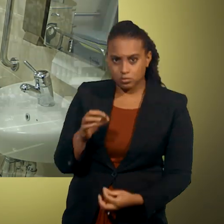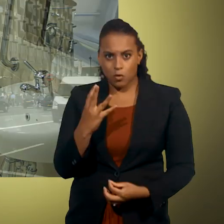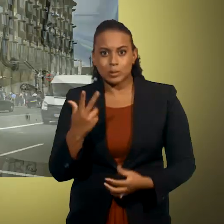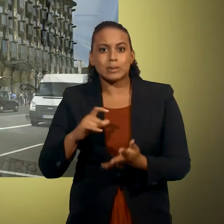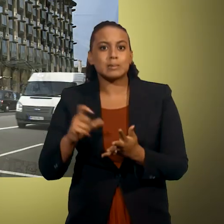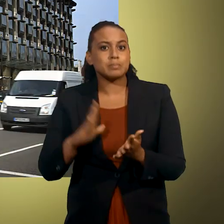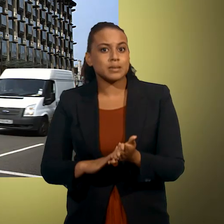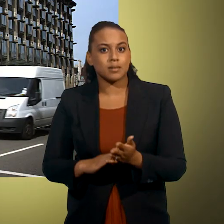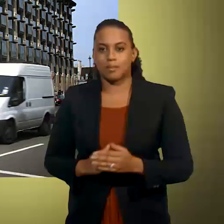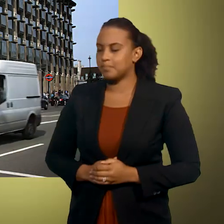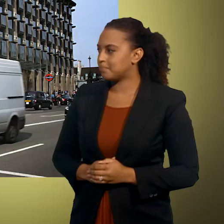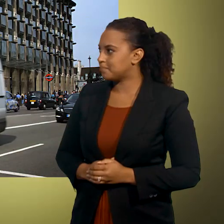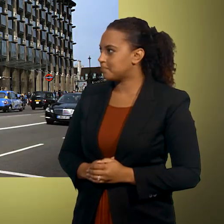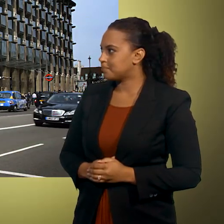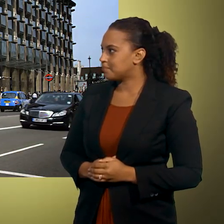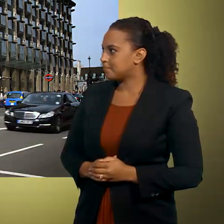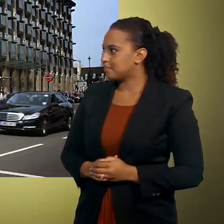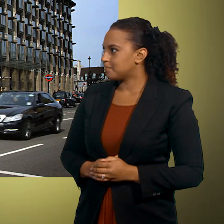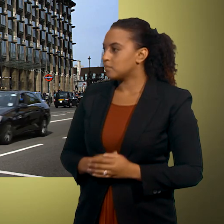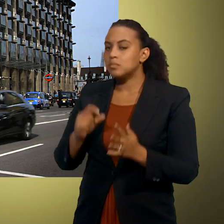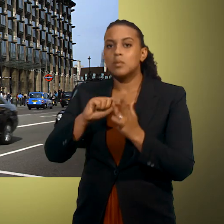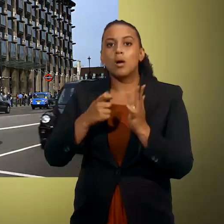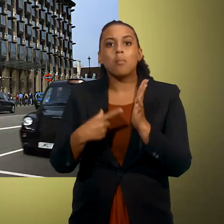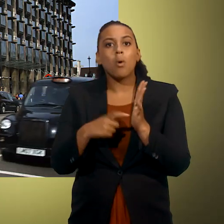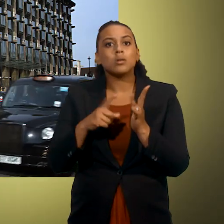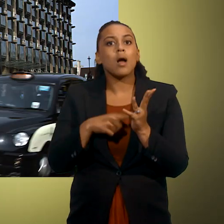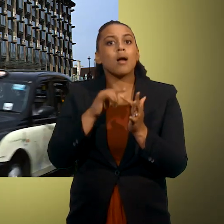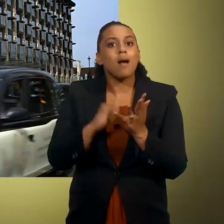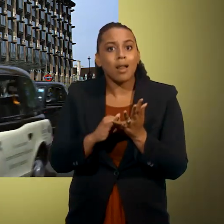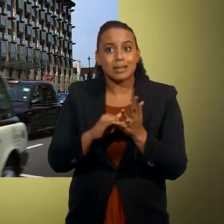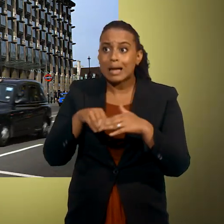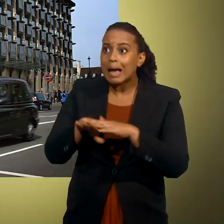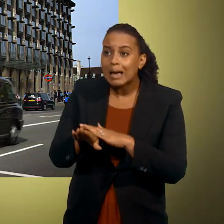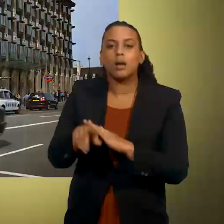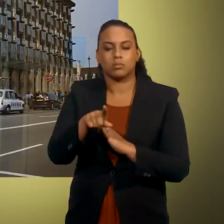For visitors to Portcullis House, the two accessible toilets are on the first floor,